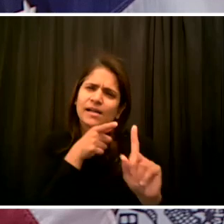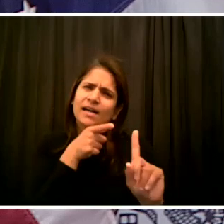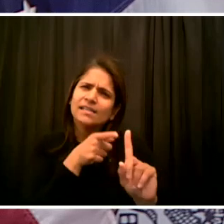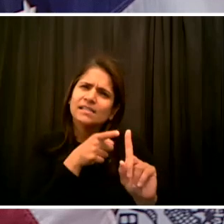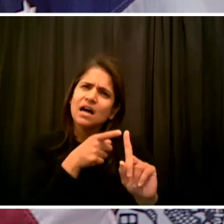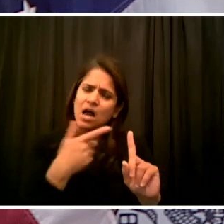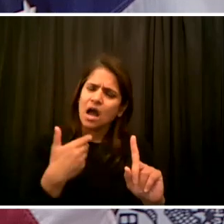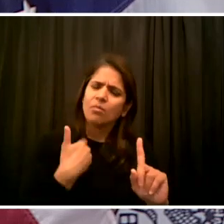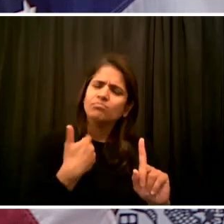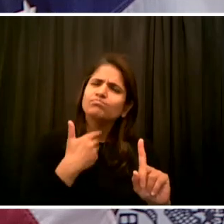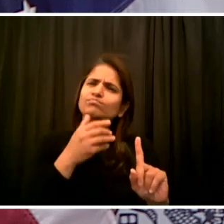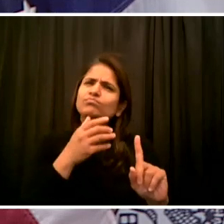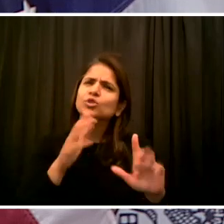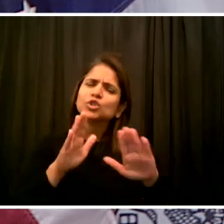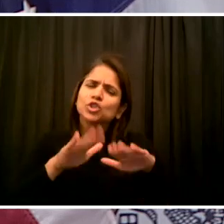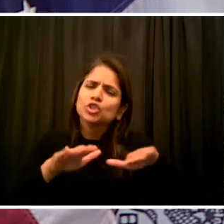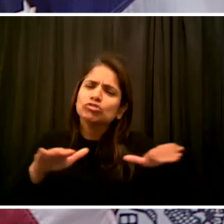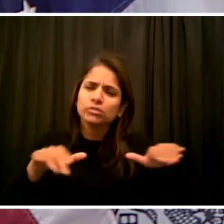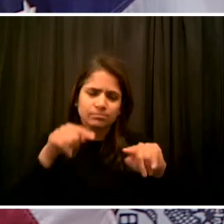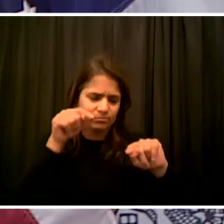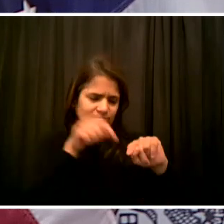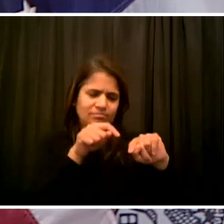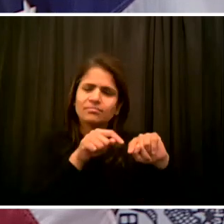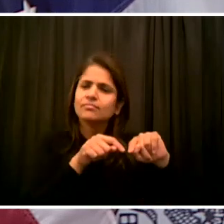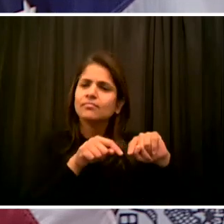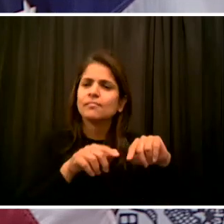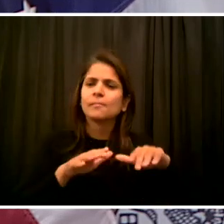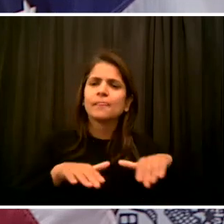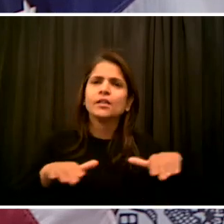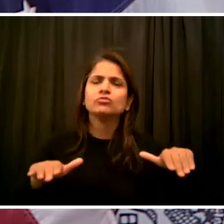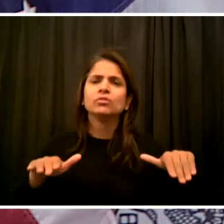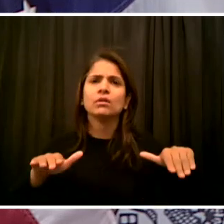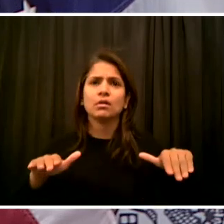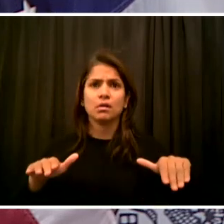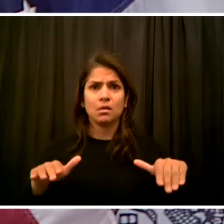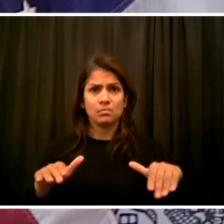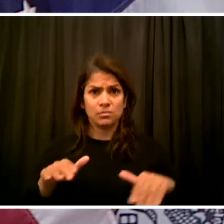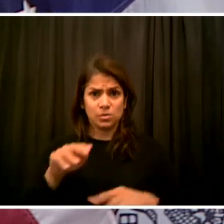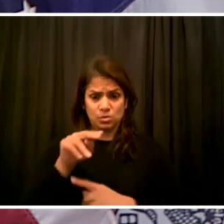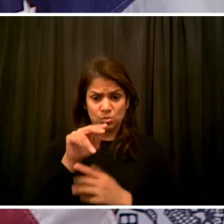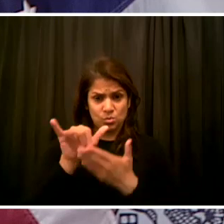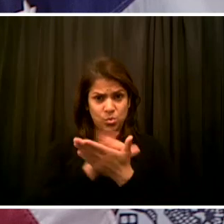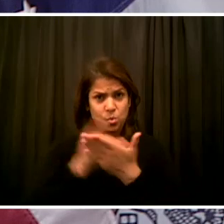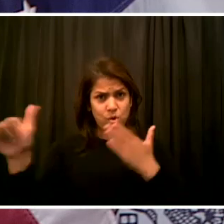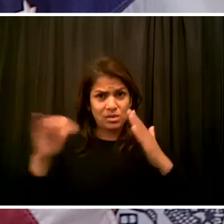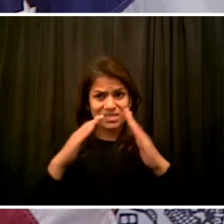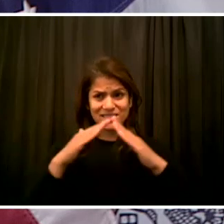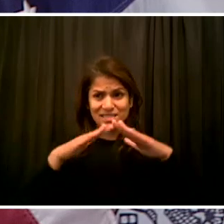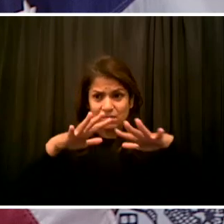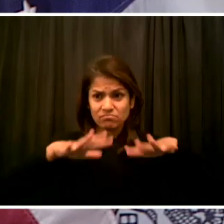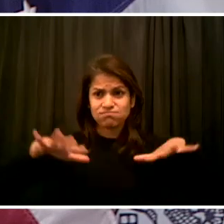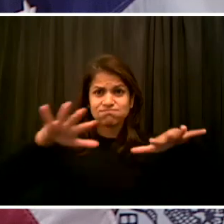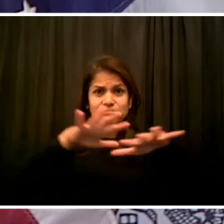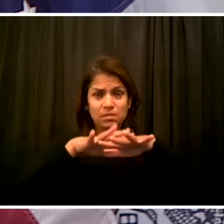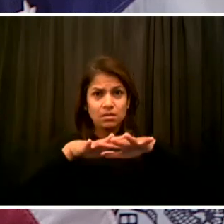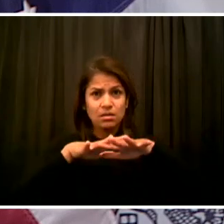YOUNG CHILDREN. THE CITY HAS BEEN OPERATING A PROGRAM FOR SEVERAL YEARS